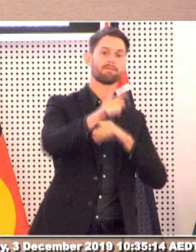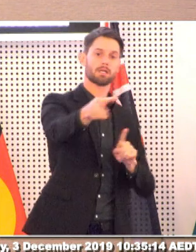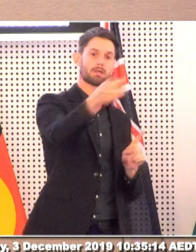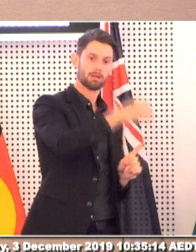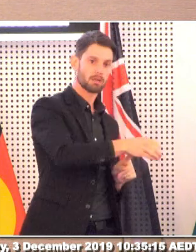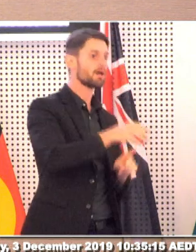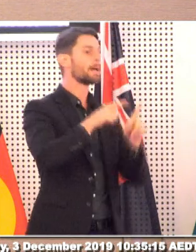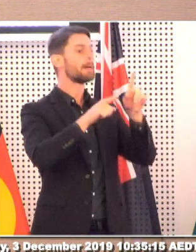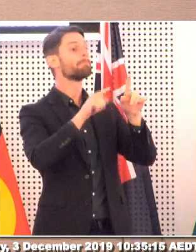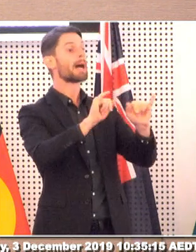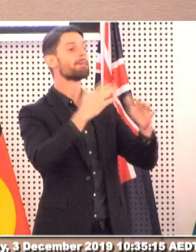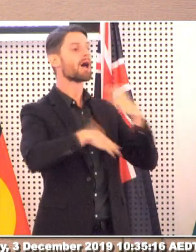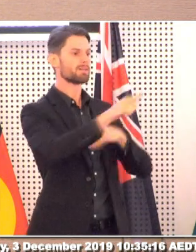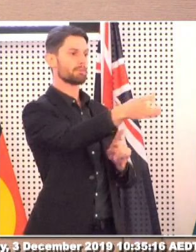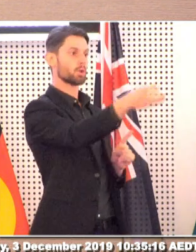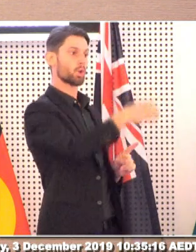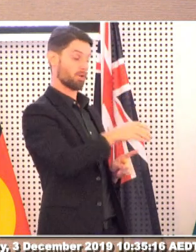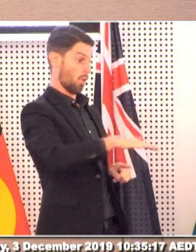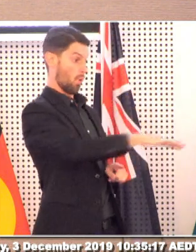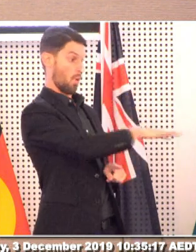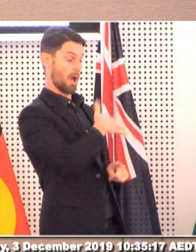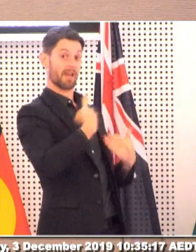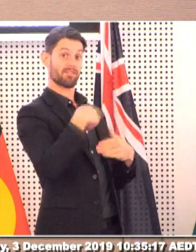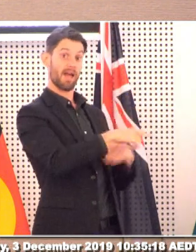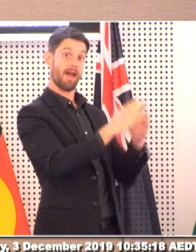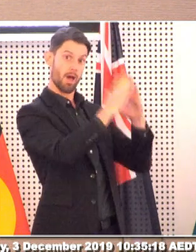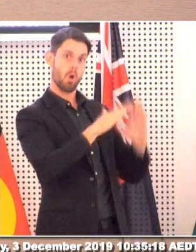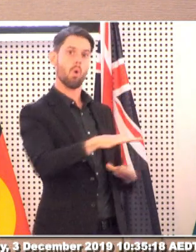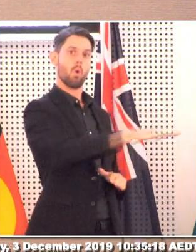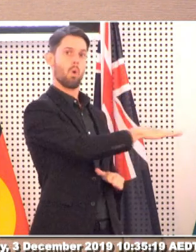home where practices of support staff would be quite restrictive